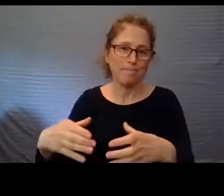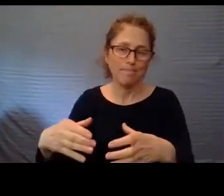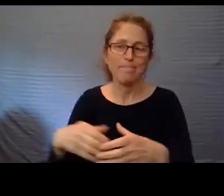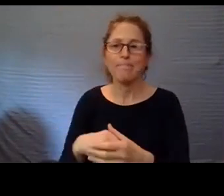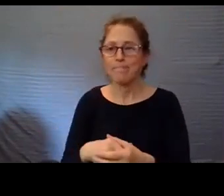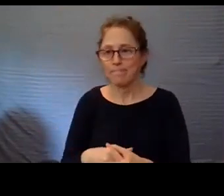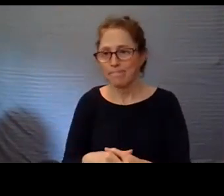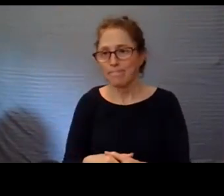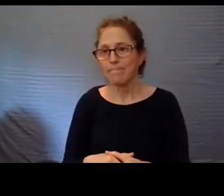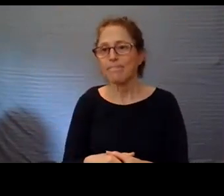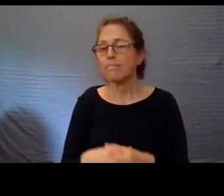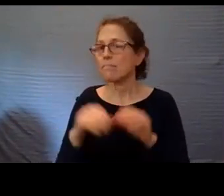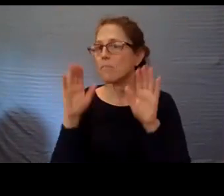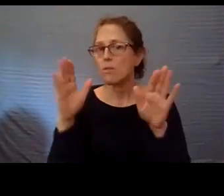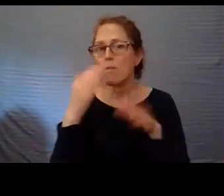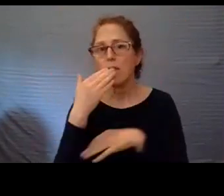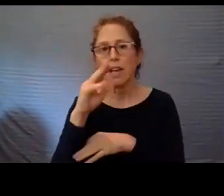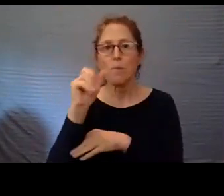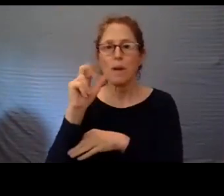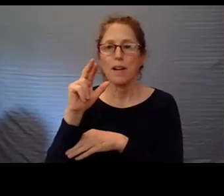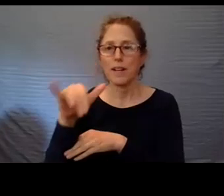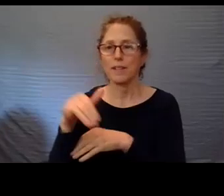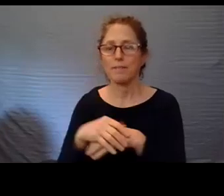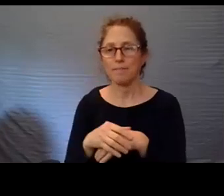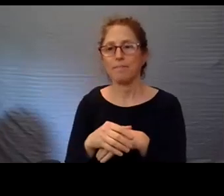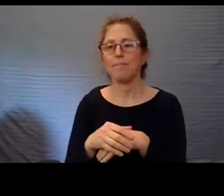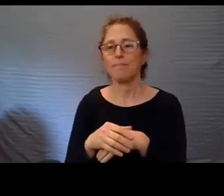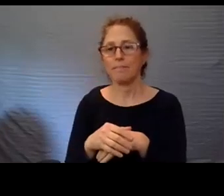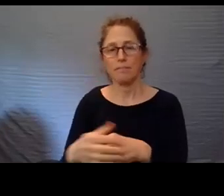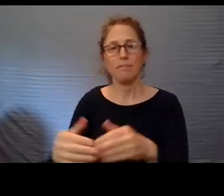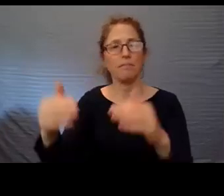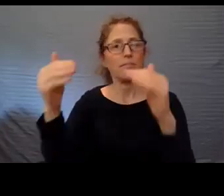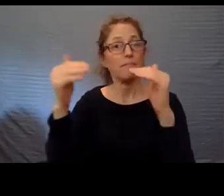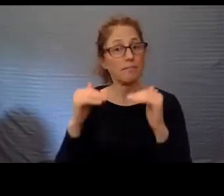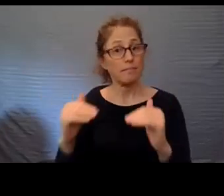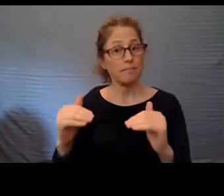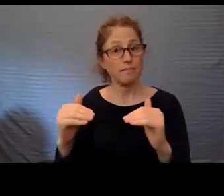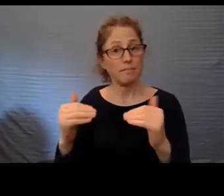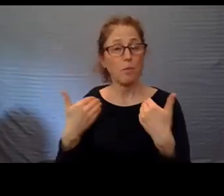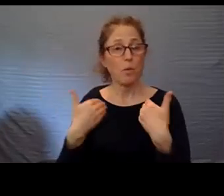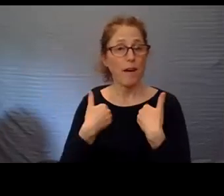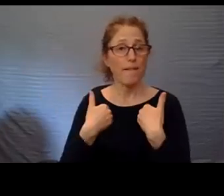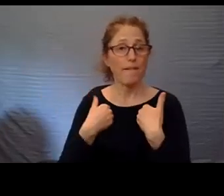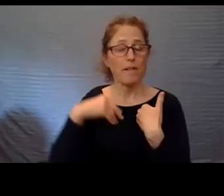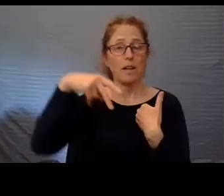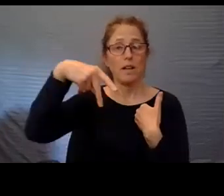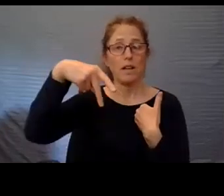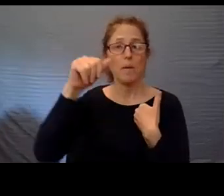Awesome. Thank you, Mary. Alright, and next we have Clarkisha.